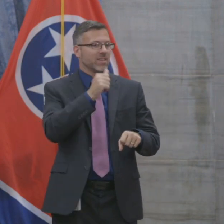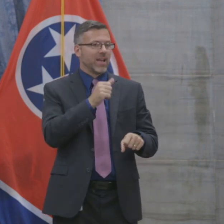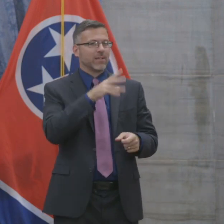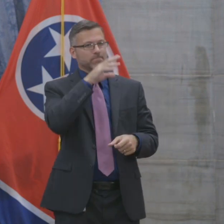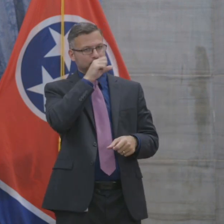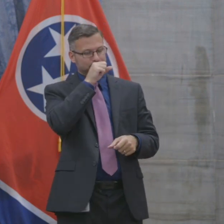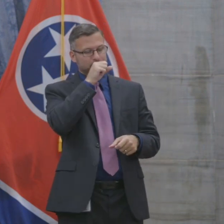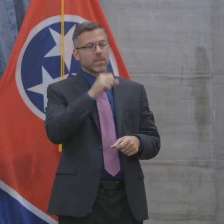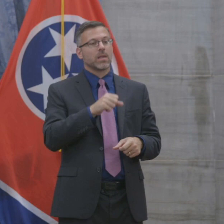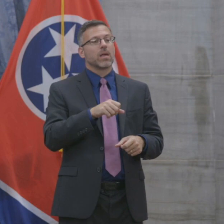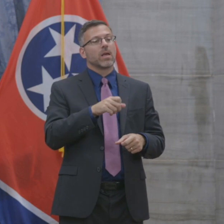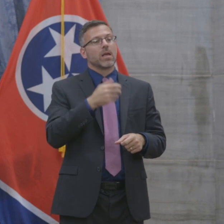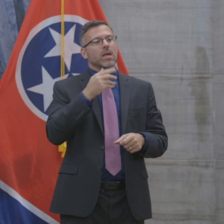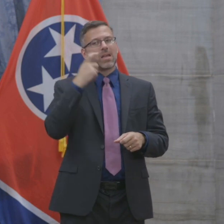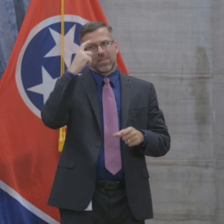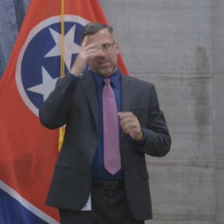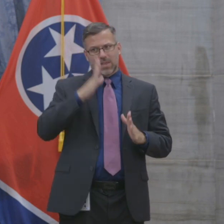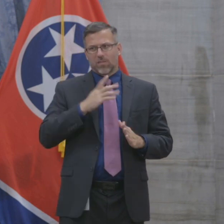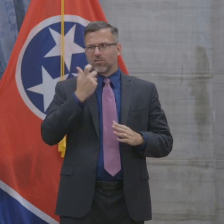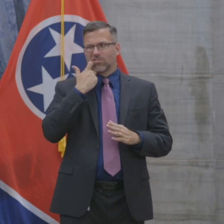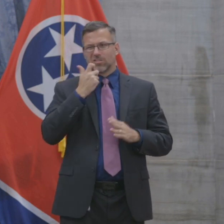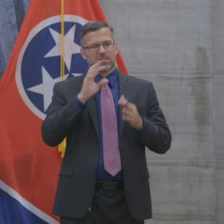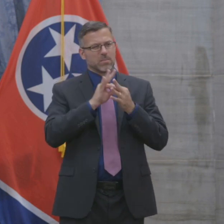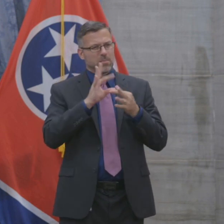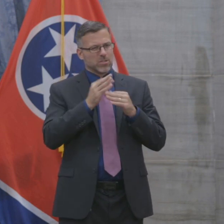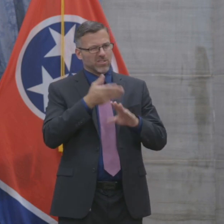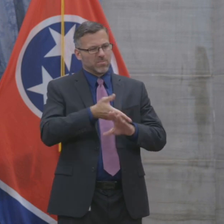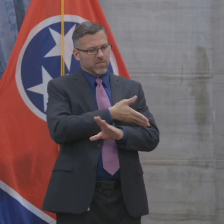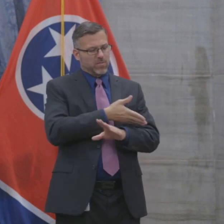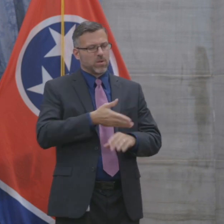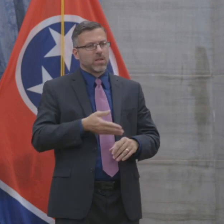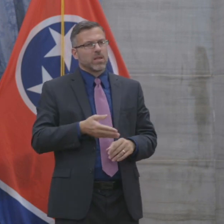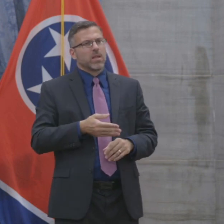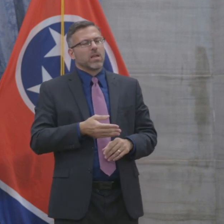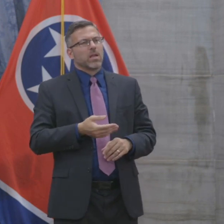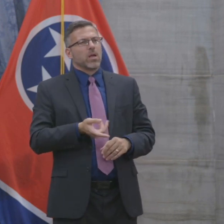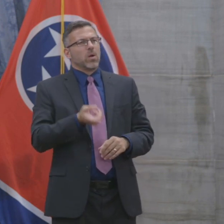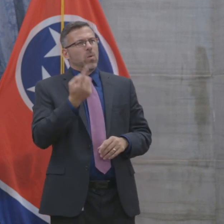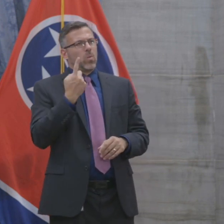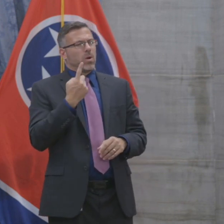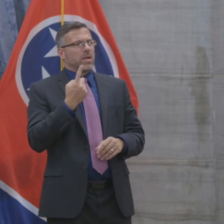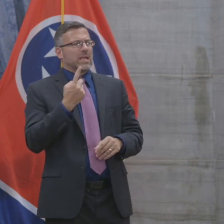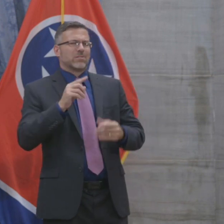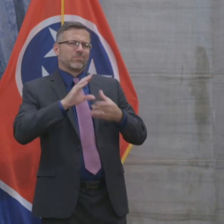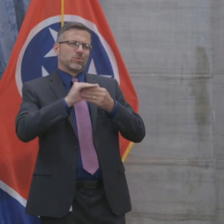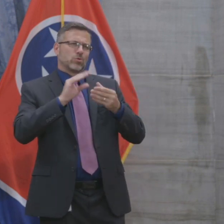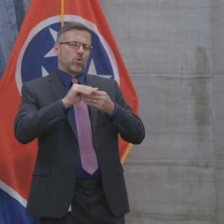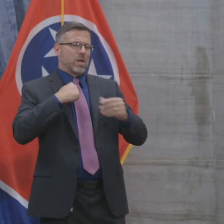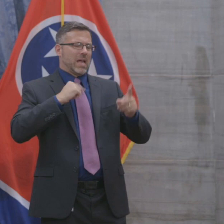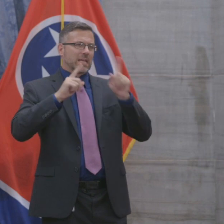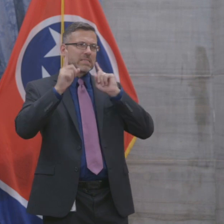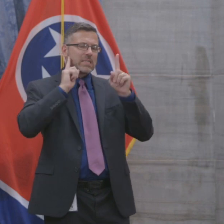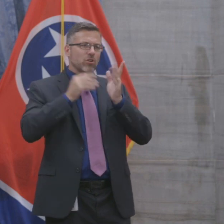numbers, the -- the very issue that we're trying to get to in the meantime what are those parents do, can they reach out